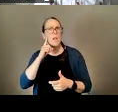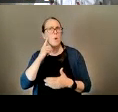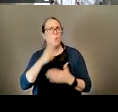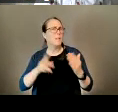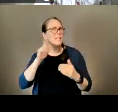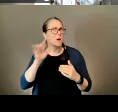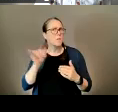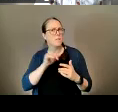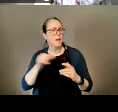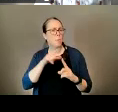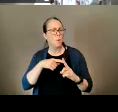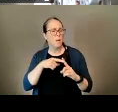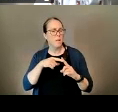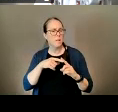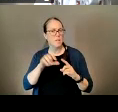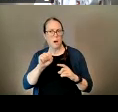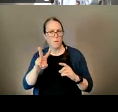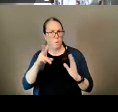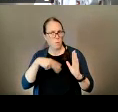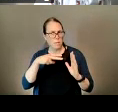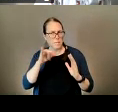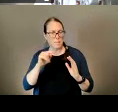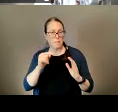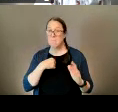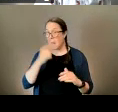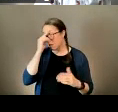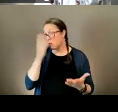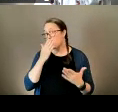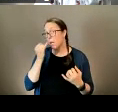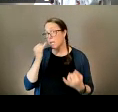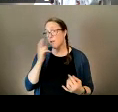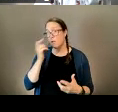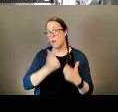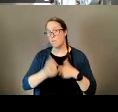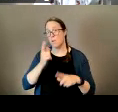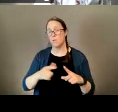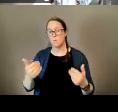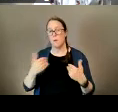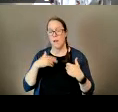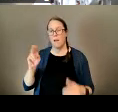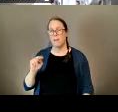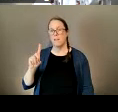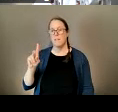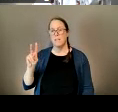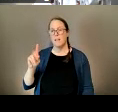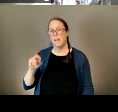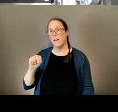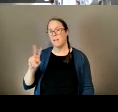I think it's a great idea for a lot of people to have NVDA installed on their systems.